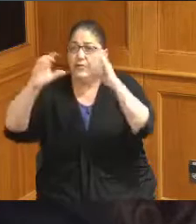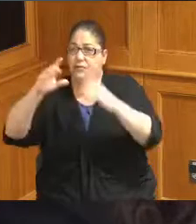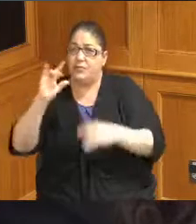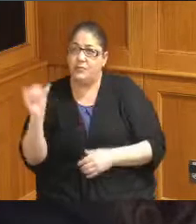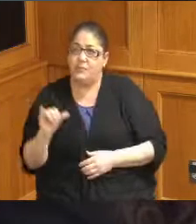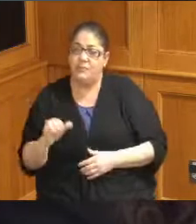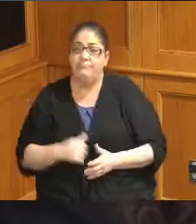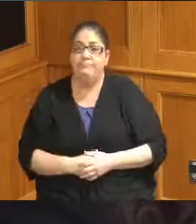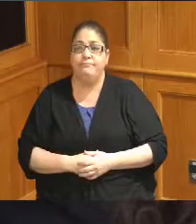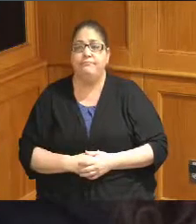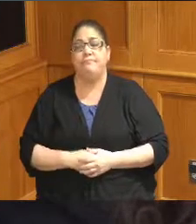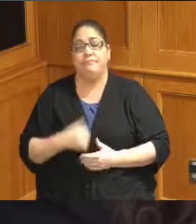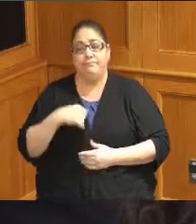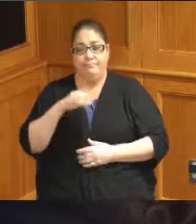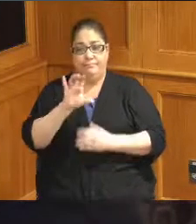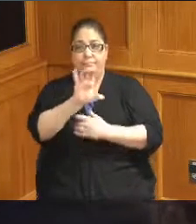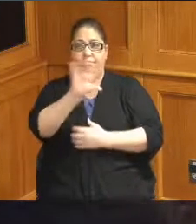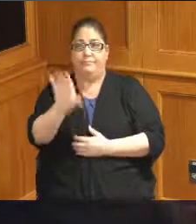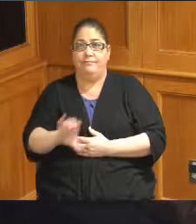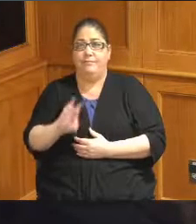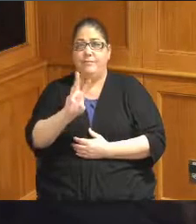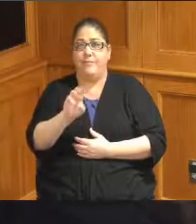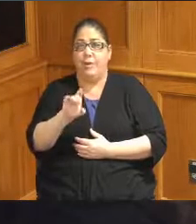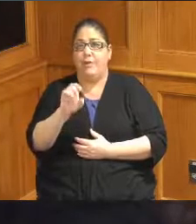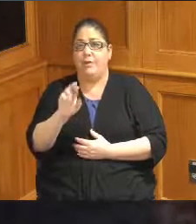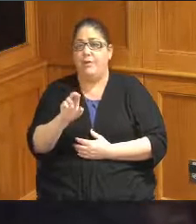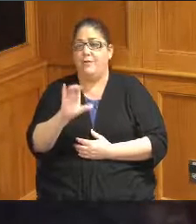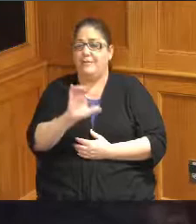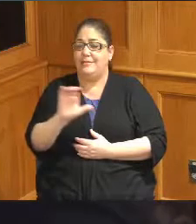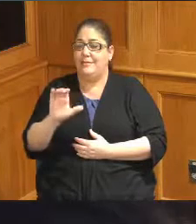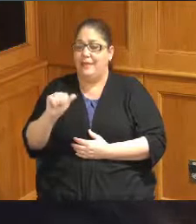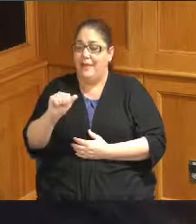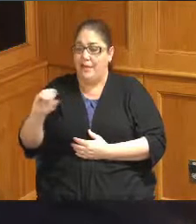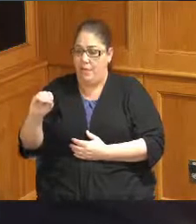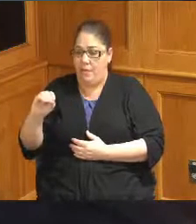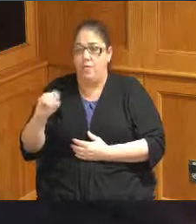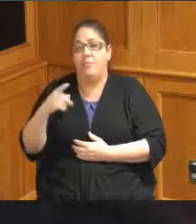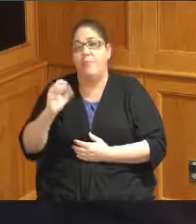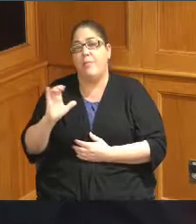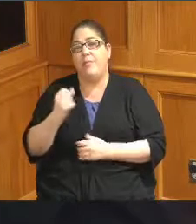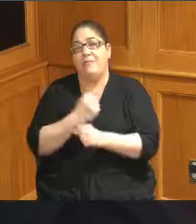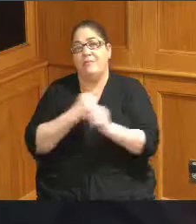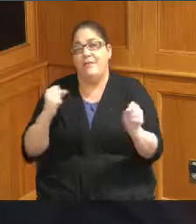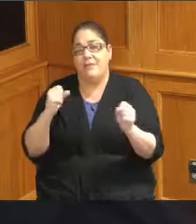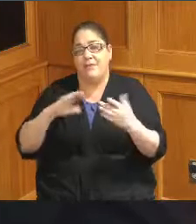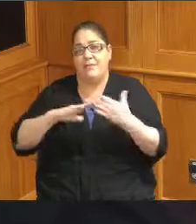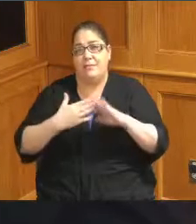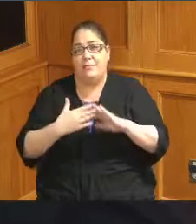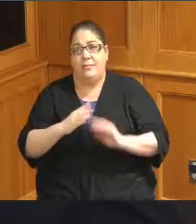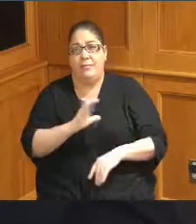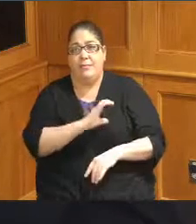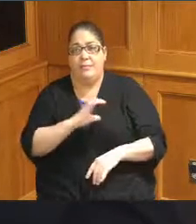I had a webinar with the CCAO public safety committee meeting and they talked more about